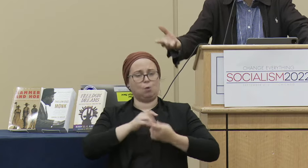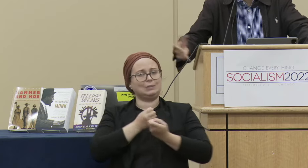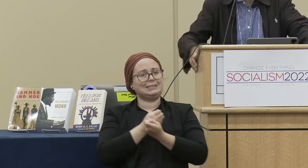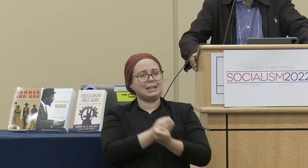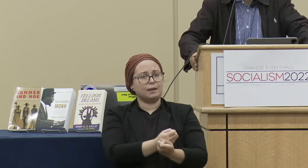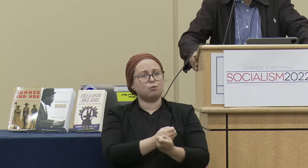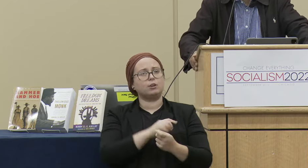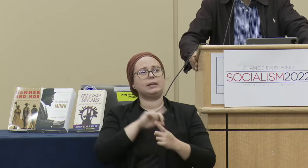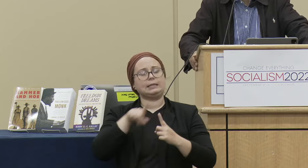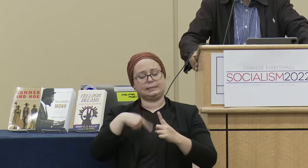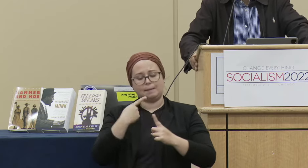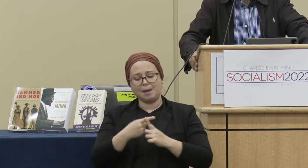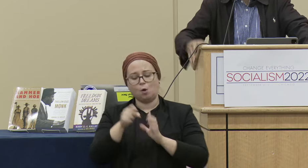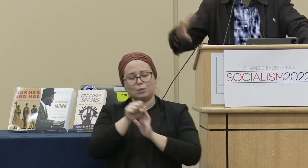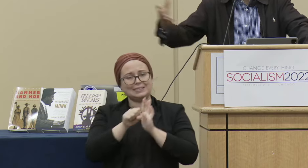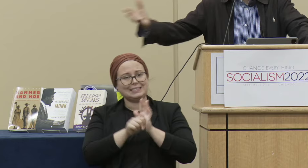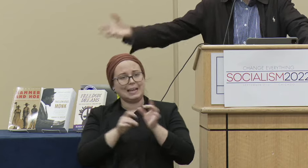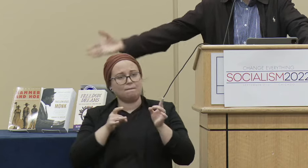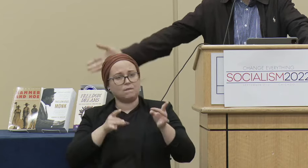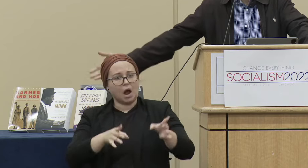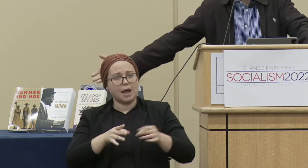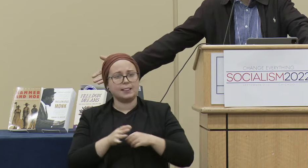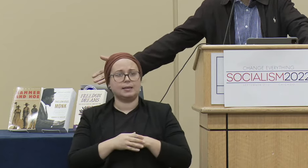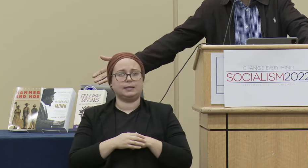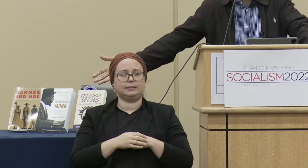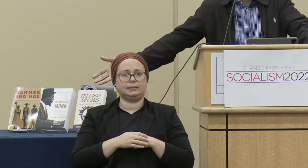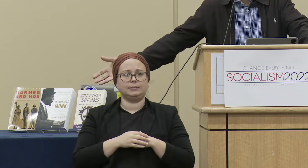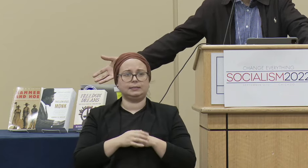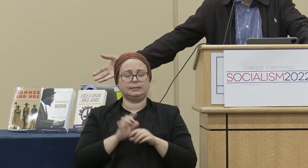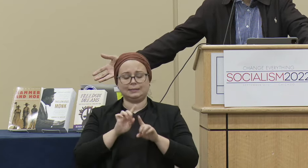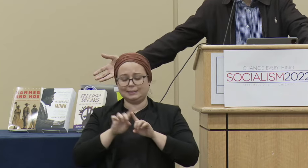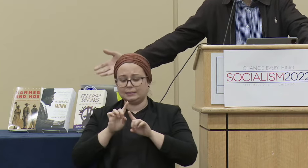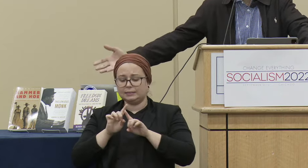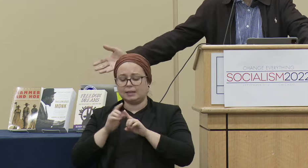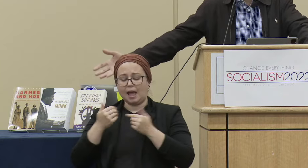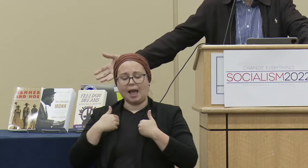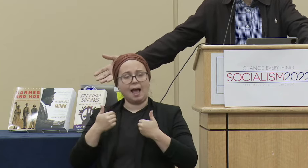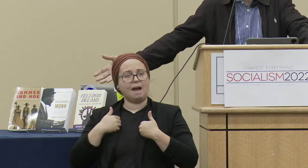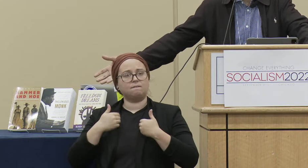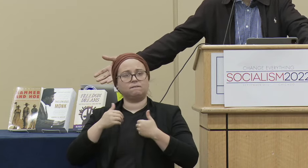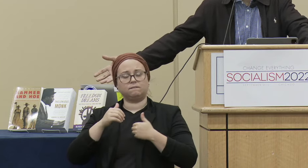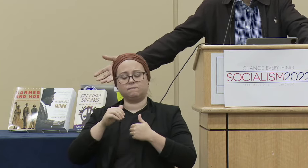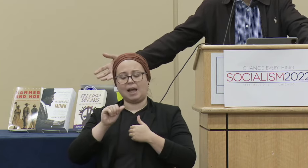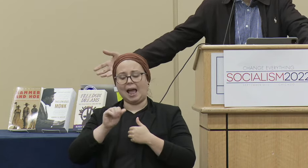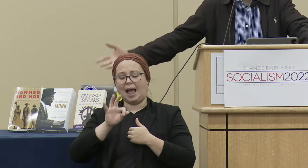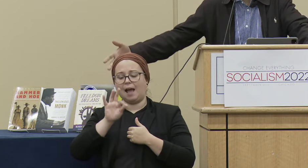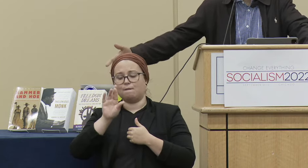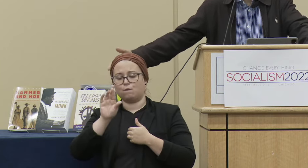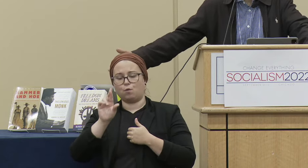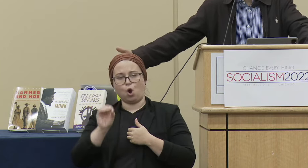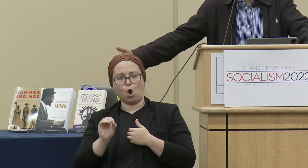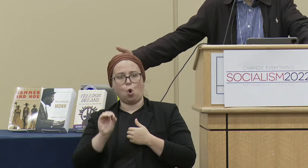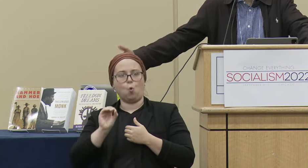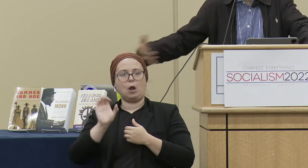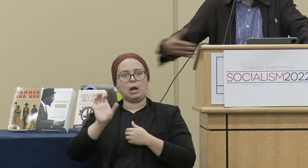campaigns are not even about slavery. It's about things like state violence. We have campaigns in Colombia, after